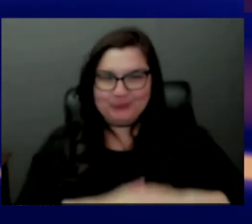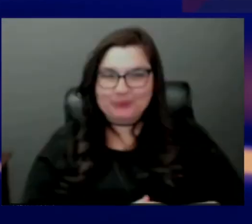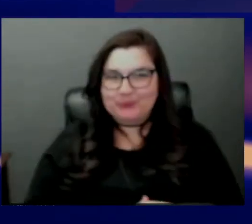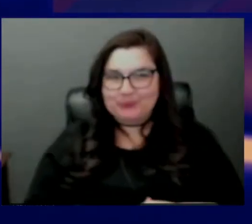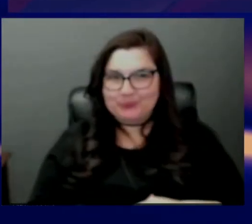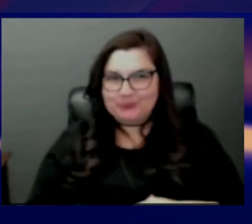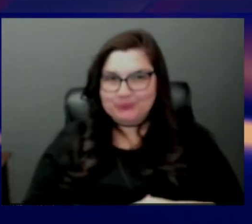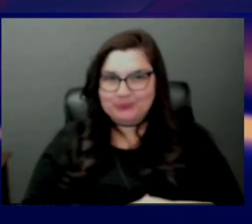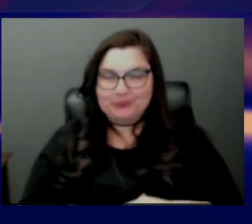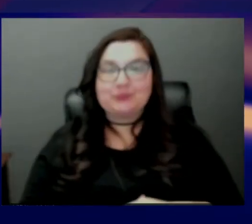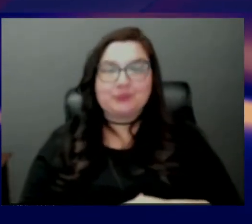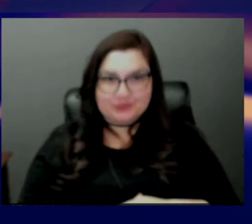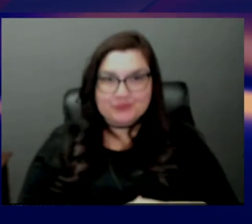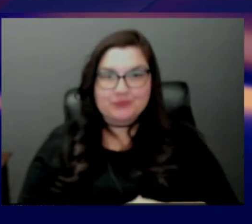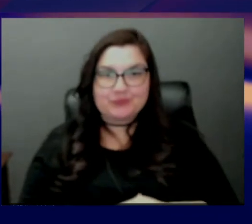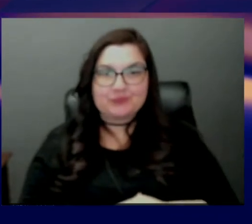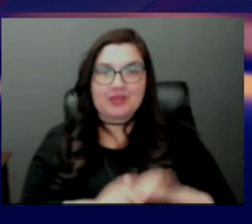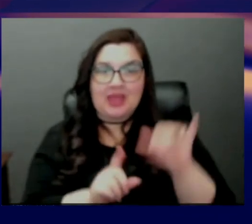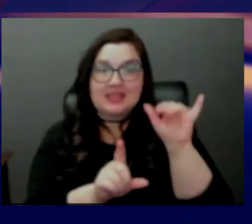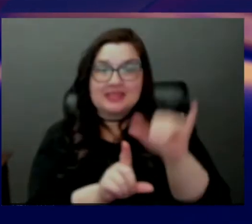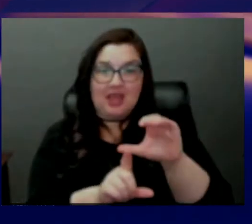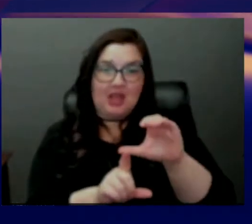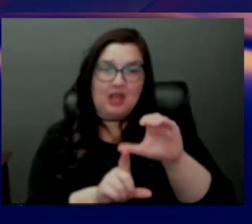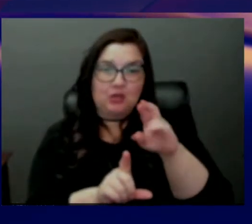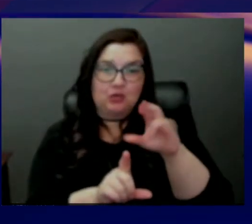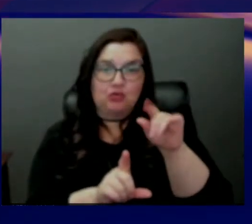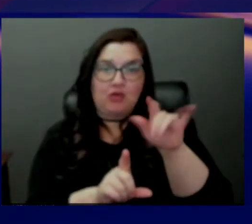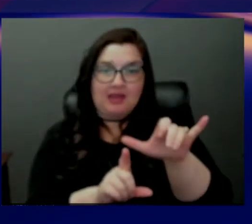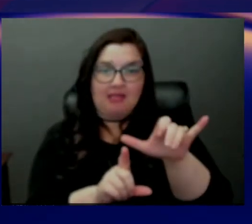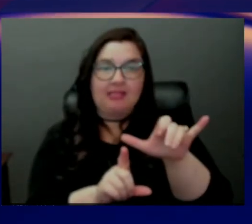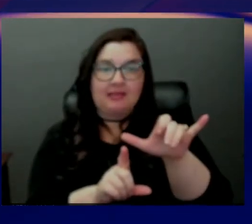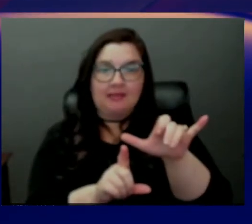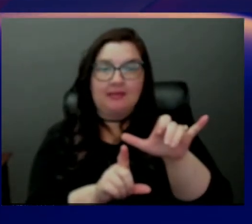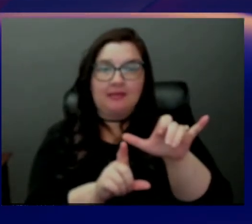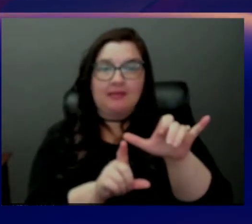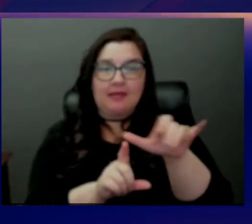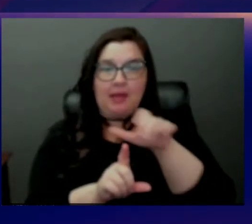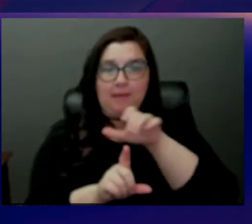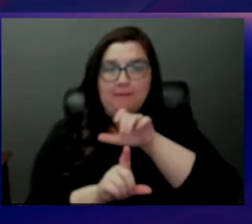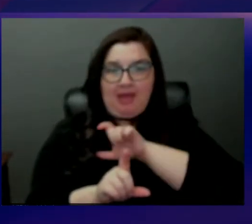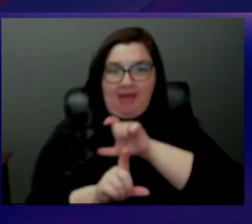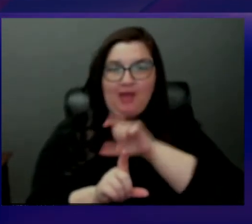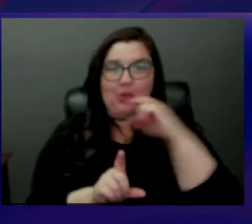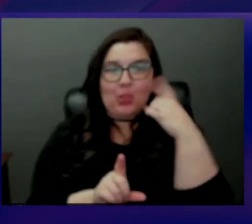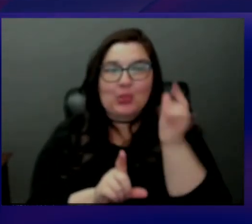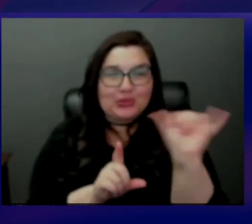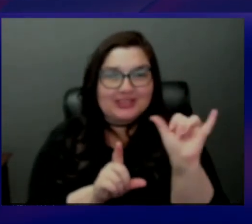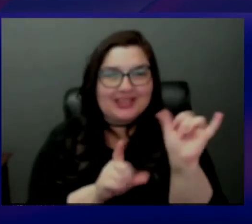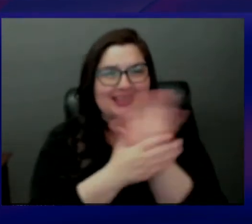So this is what your Credly badge will look like, it's really nice, the year and everything.